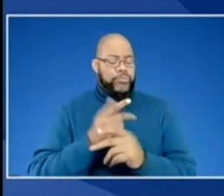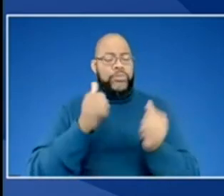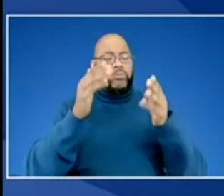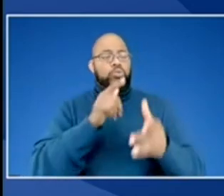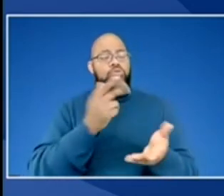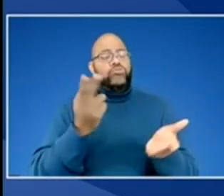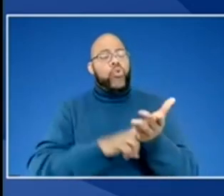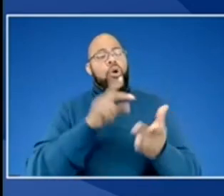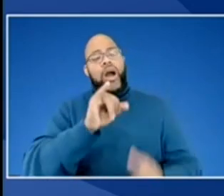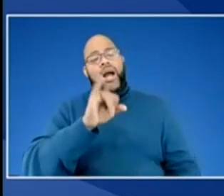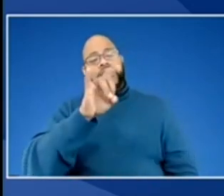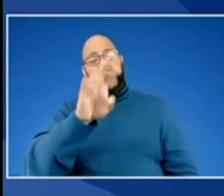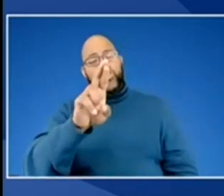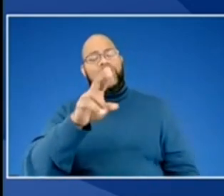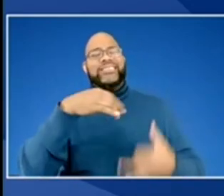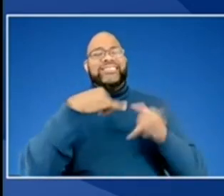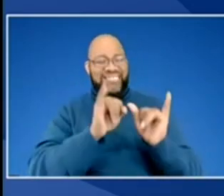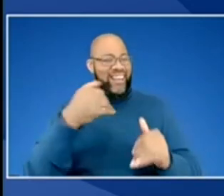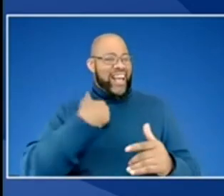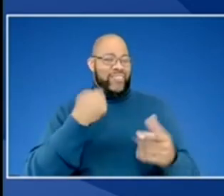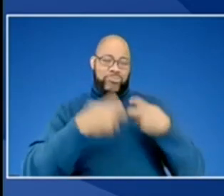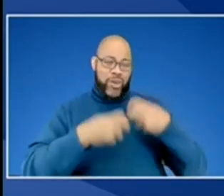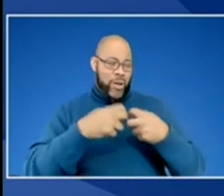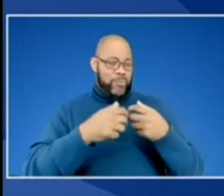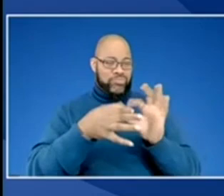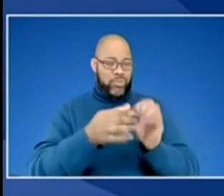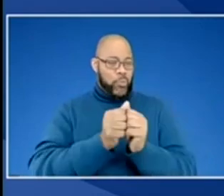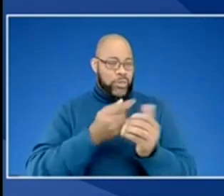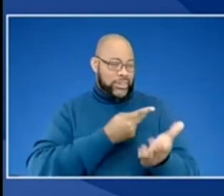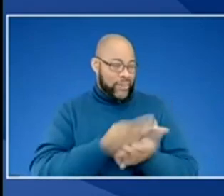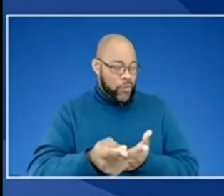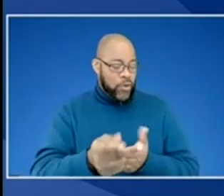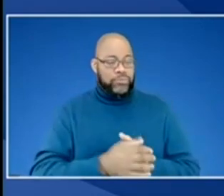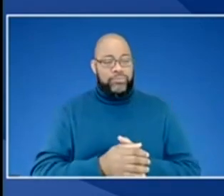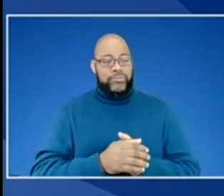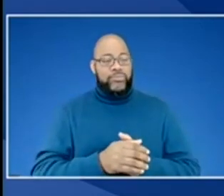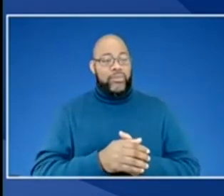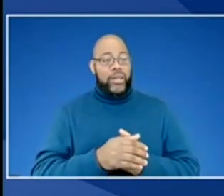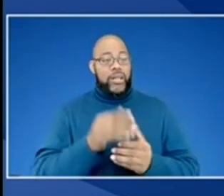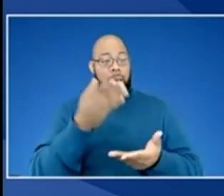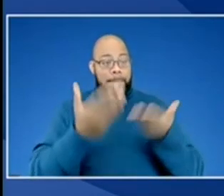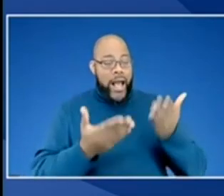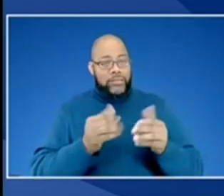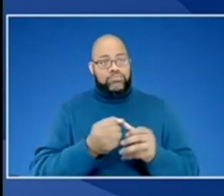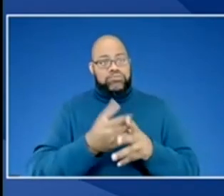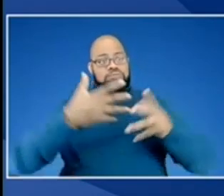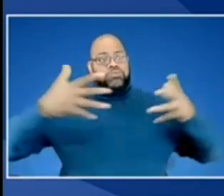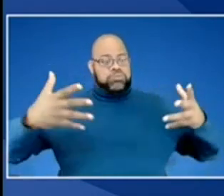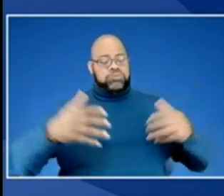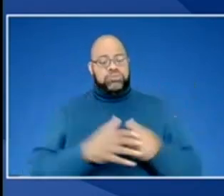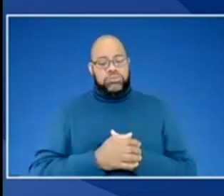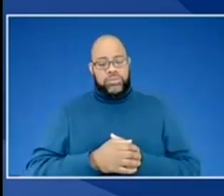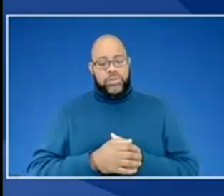IDR, they still were experiencing some of the issues around default, growing balances, and so on. So I'd like us to also highlight that work